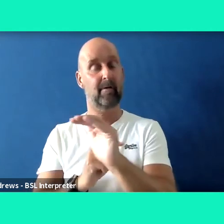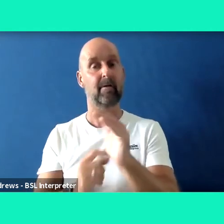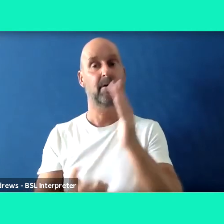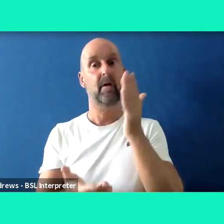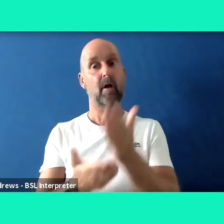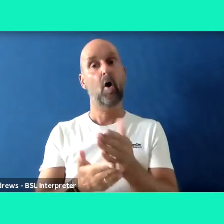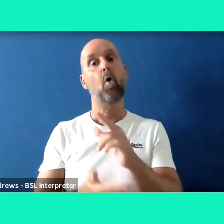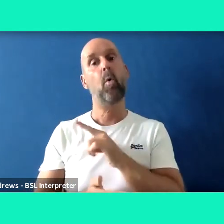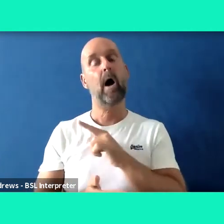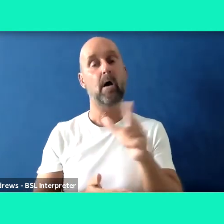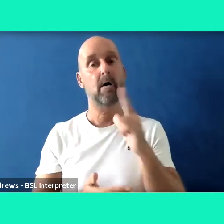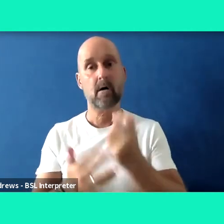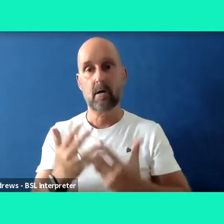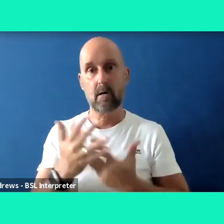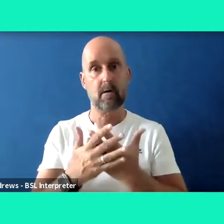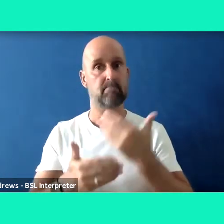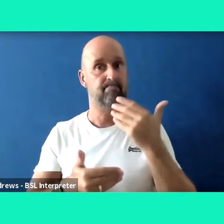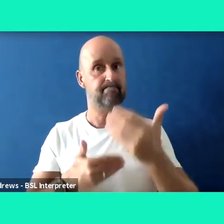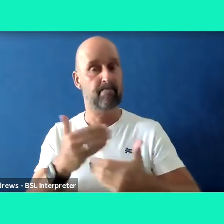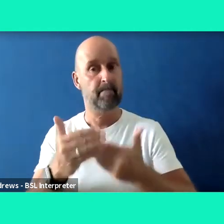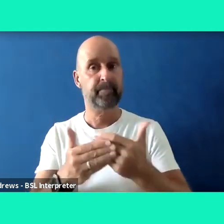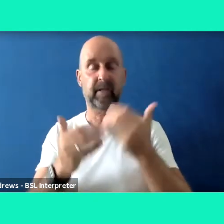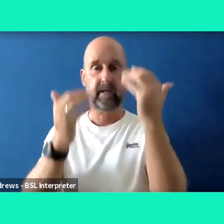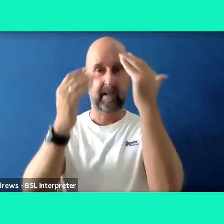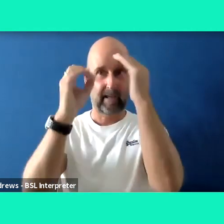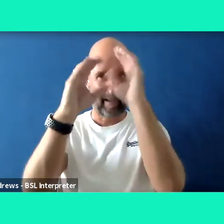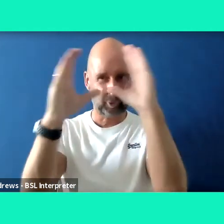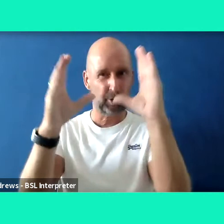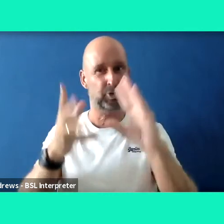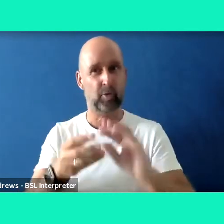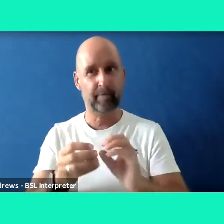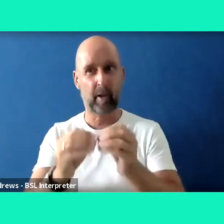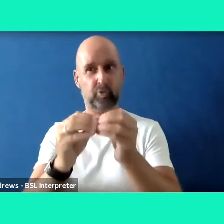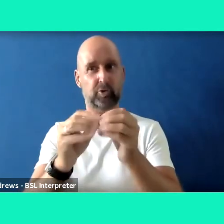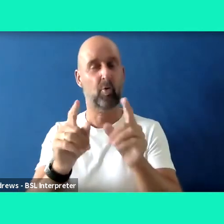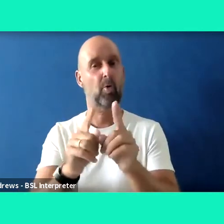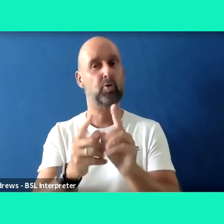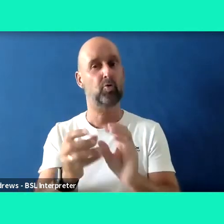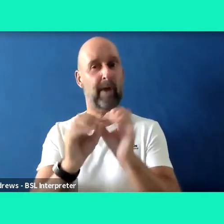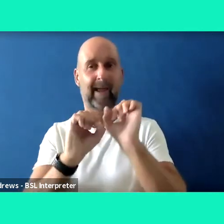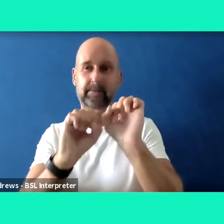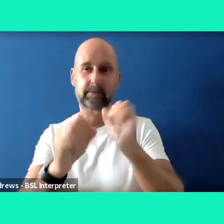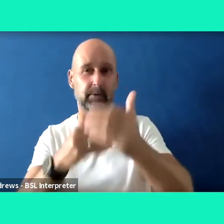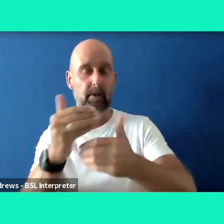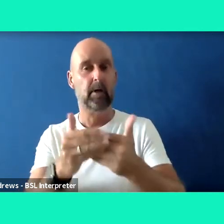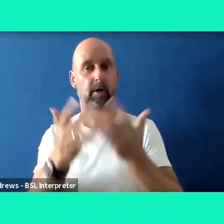evolutions required for imaginations to flourish and create the conditions to shape new futures,